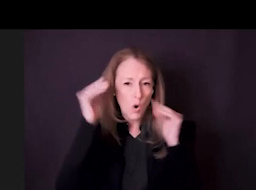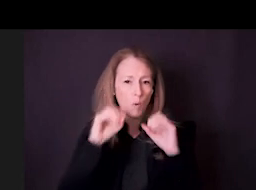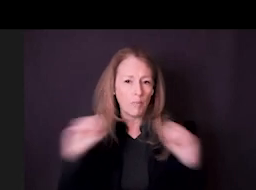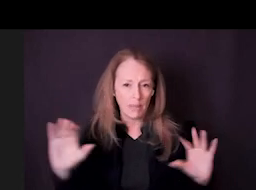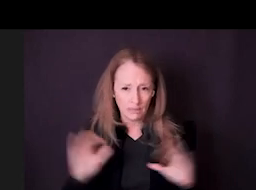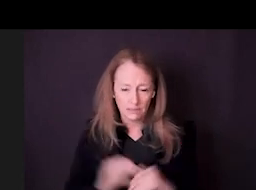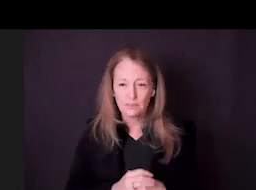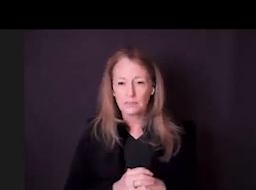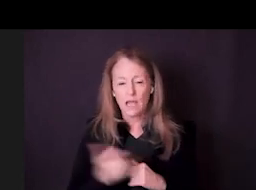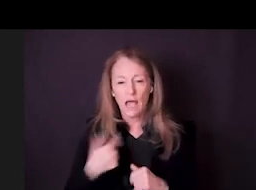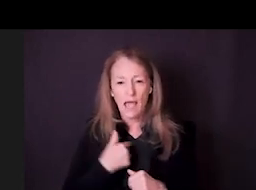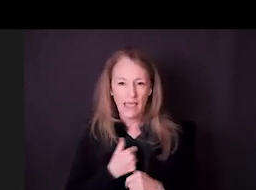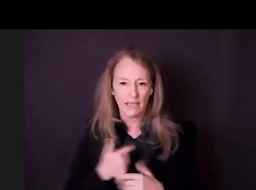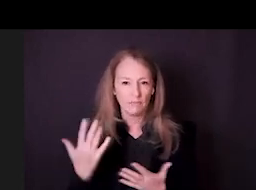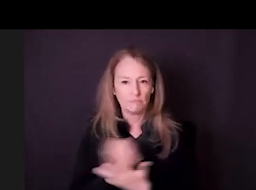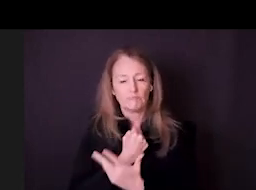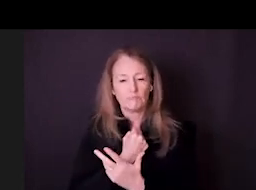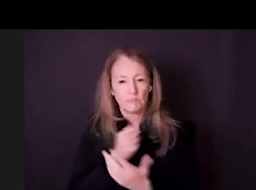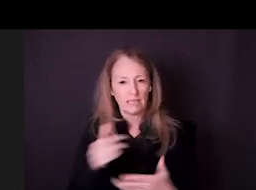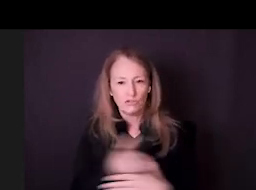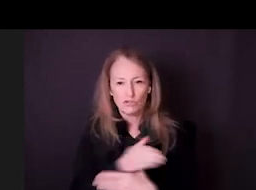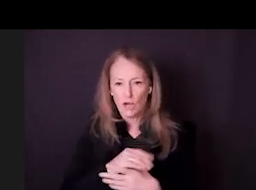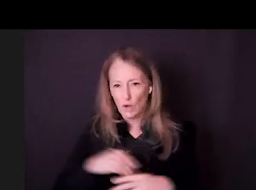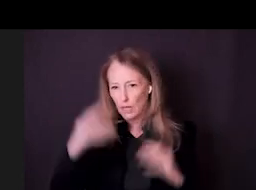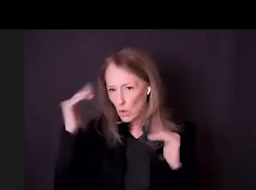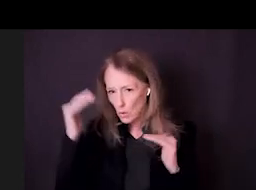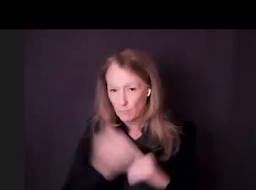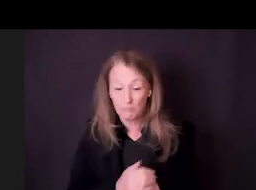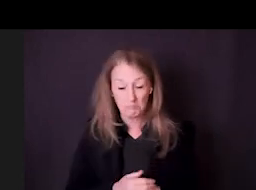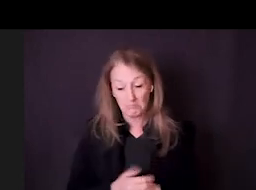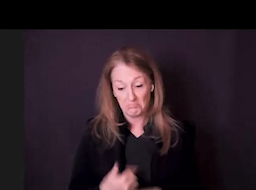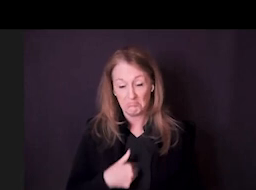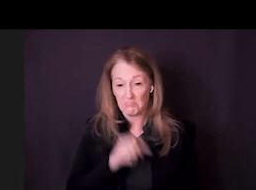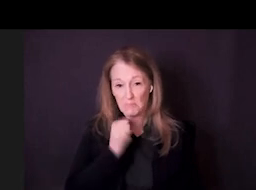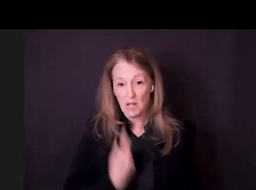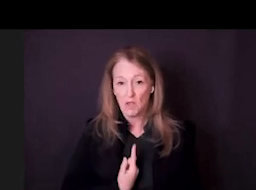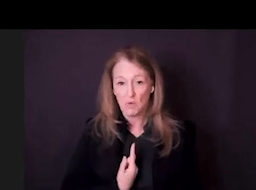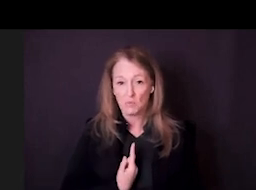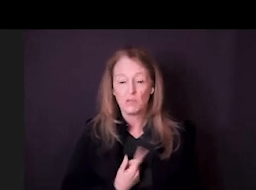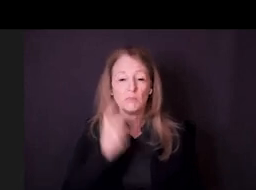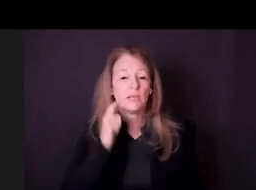HOPE AND I AM NOT ALONE. EVERY WEDNESDAY AT THIS HOUR WE ALL